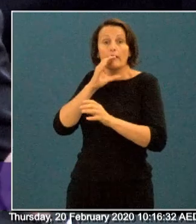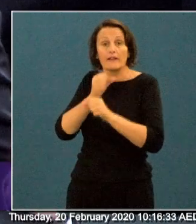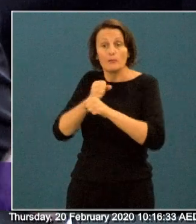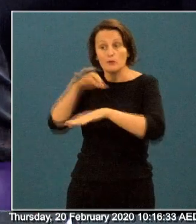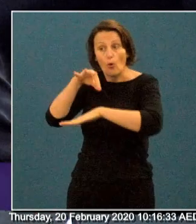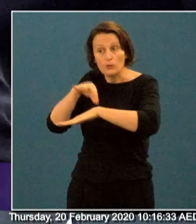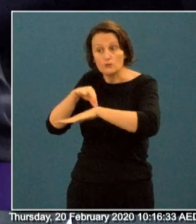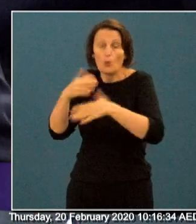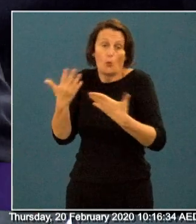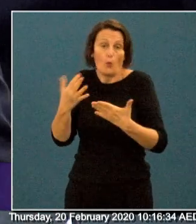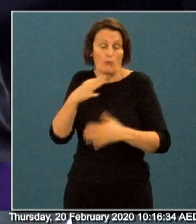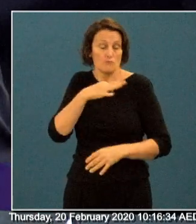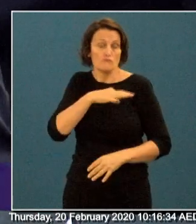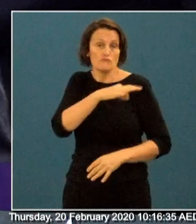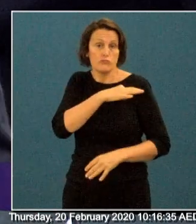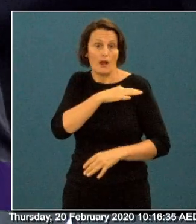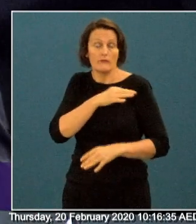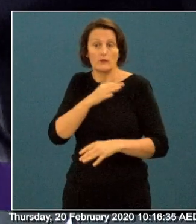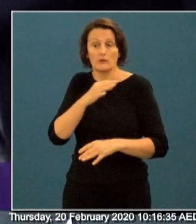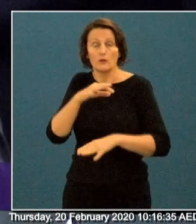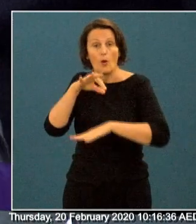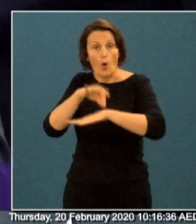into the community, then someone else picks up the tab.